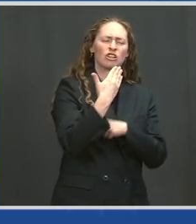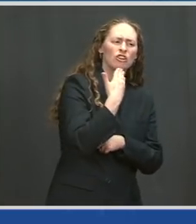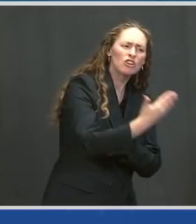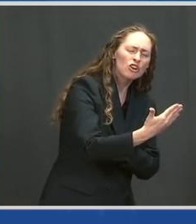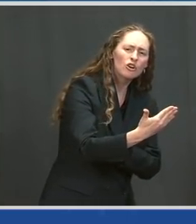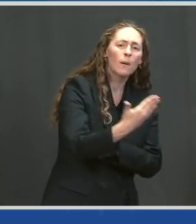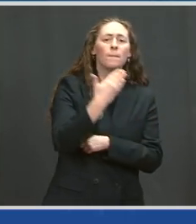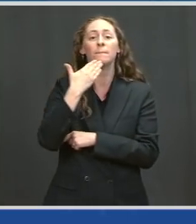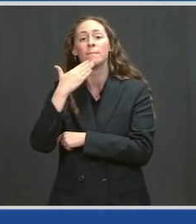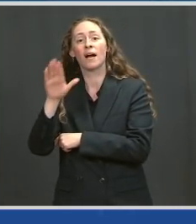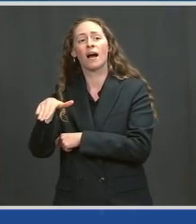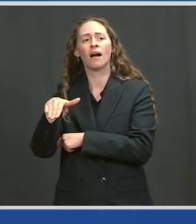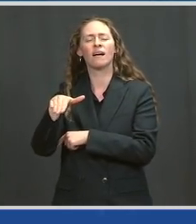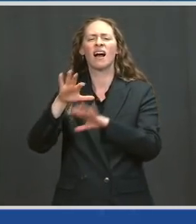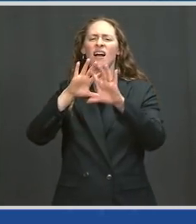That's what great nations do.